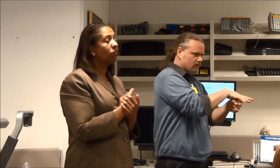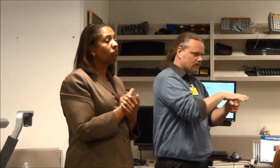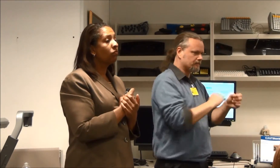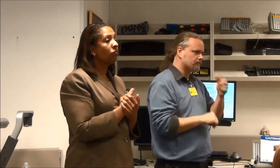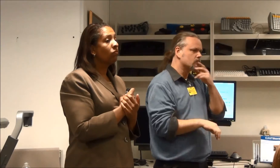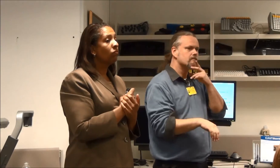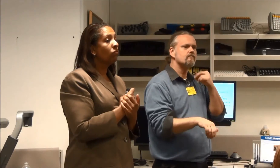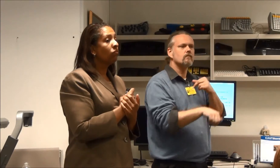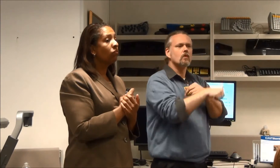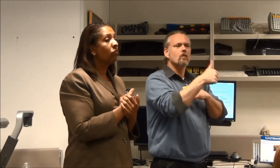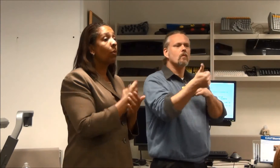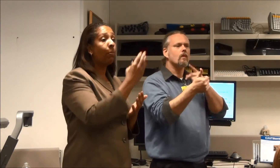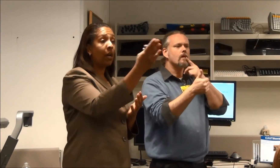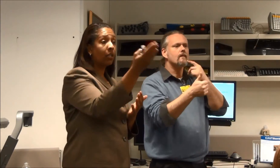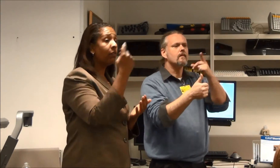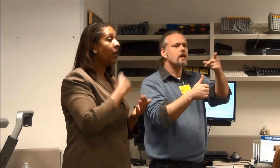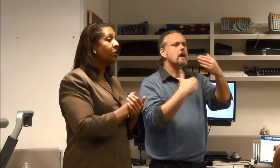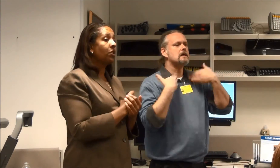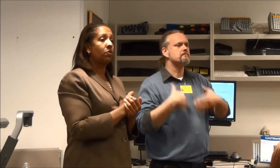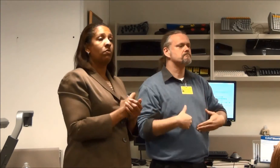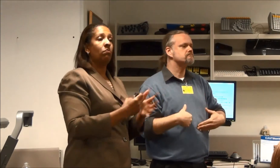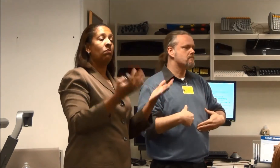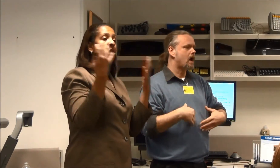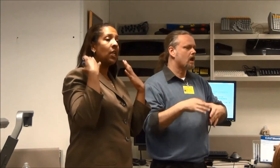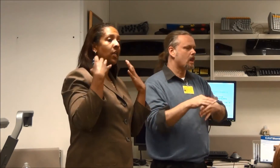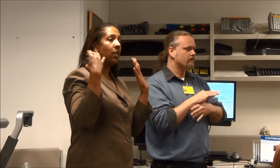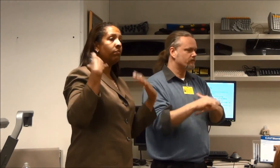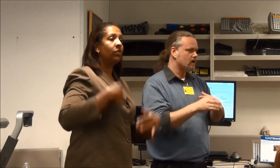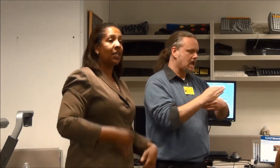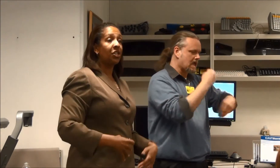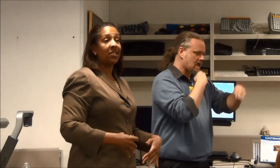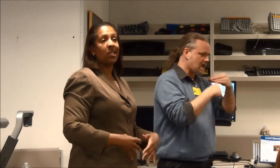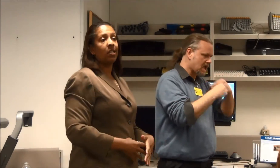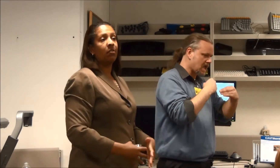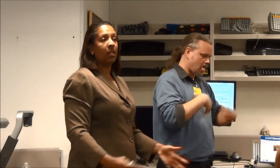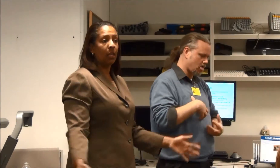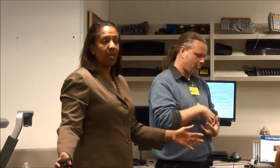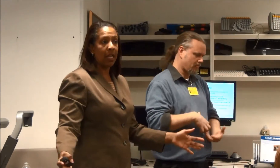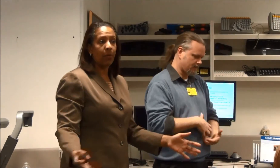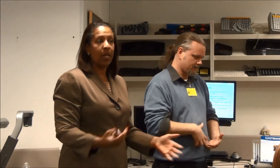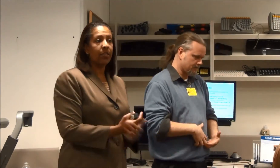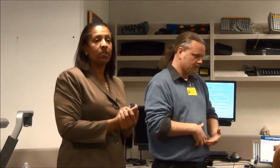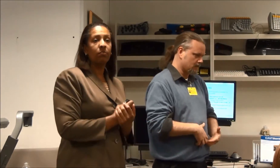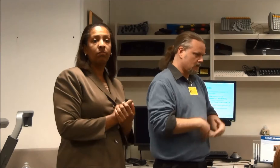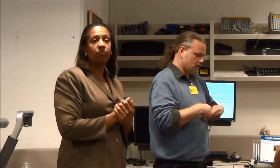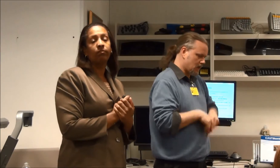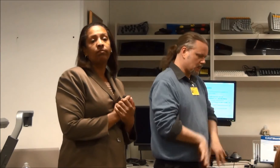Participant: Bodily functions. Jo Linda Johnson: Bodily functions; eating, digesting, eliminating waste.